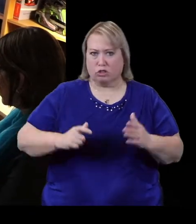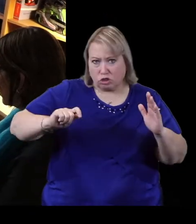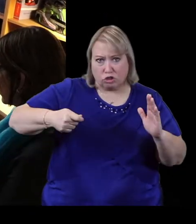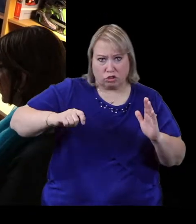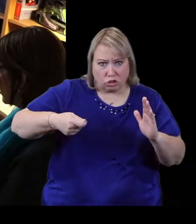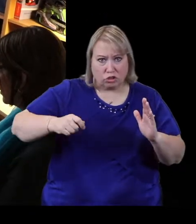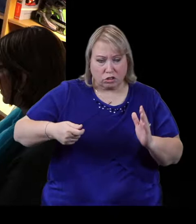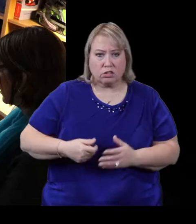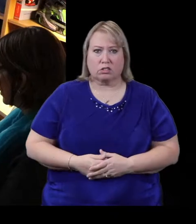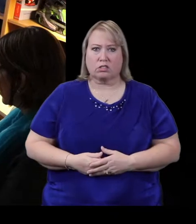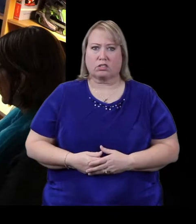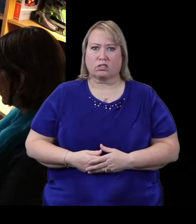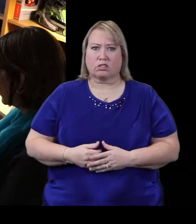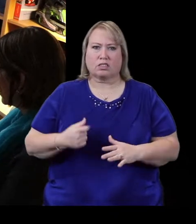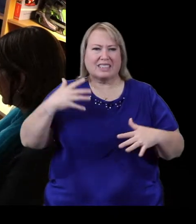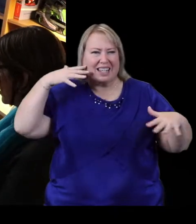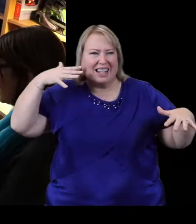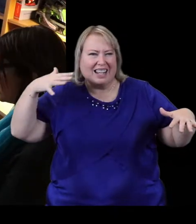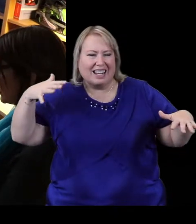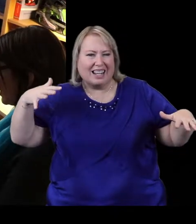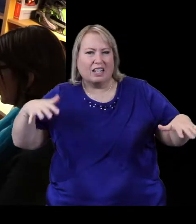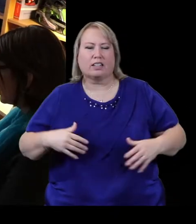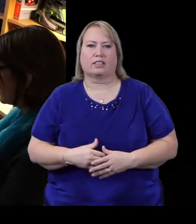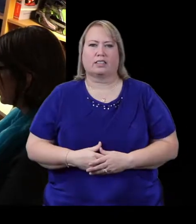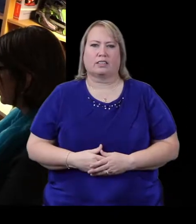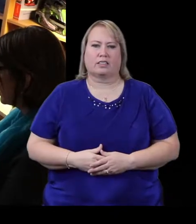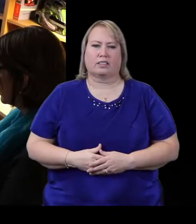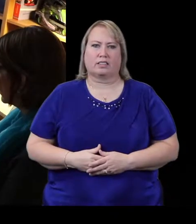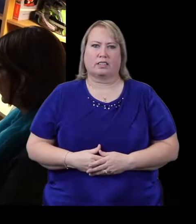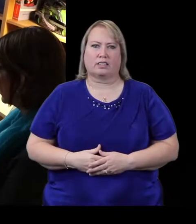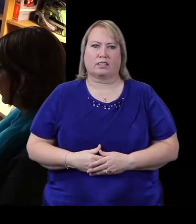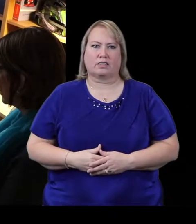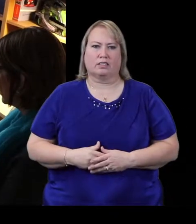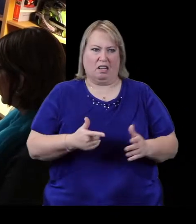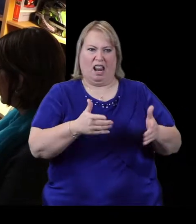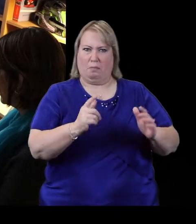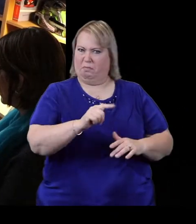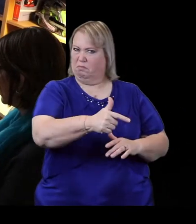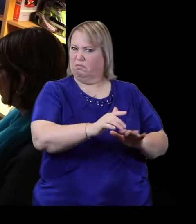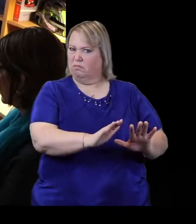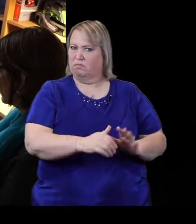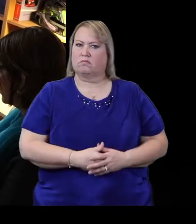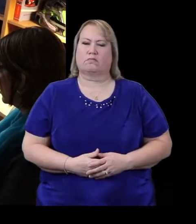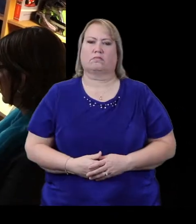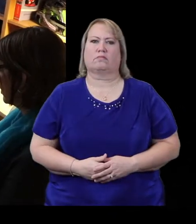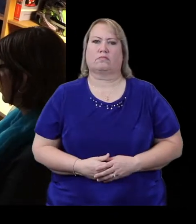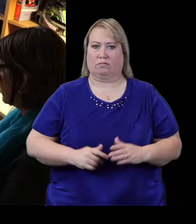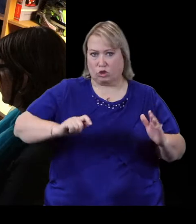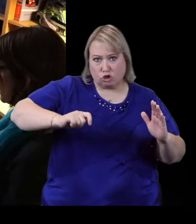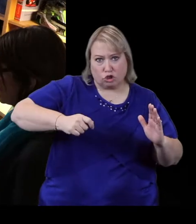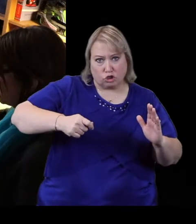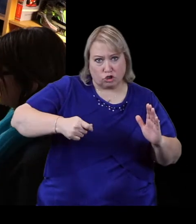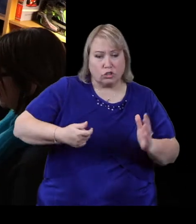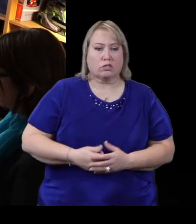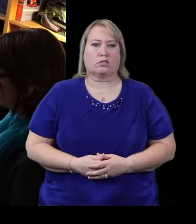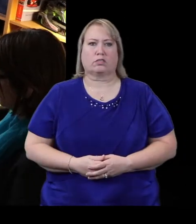Uh oh. Let him push the button. Can you cue him to help you?